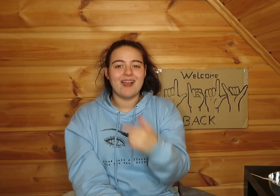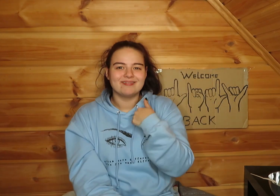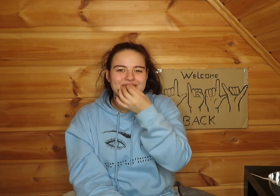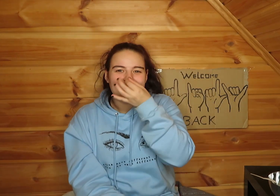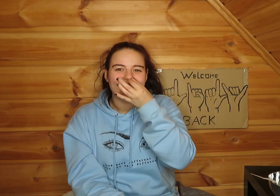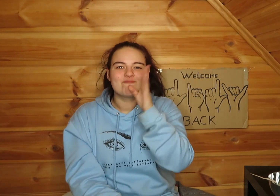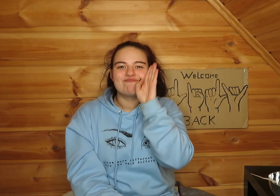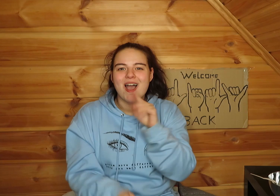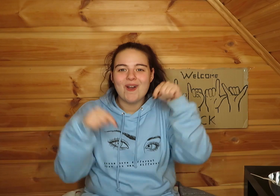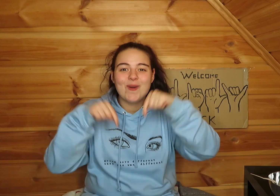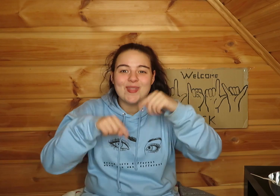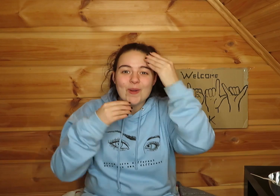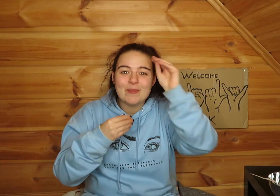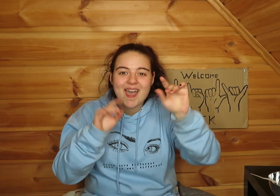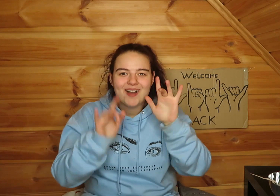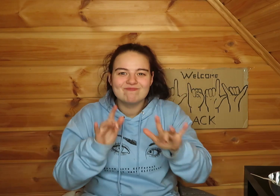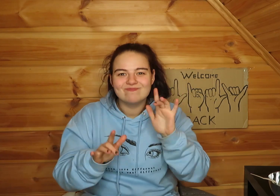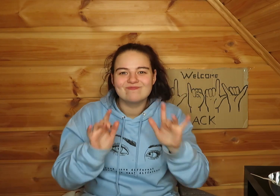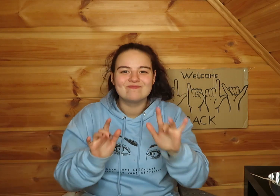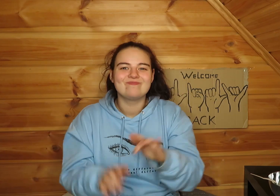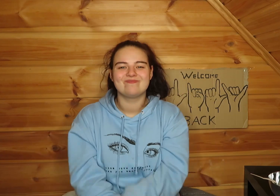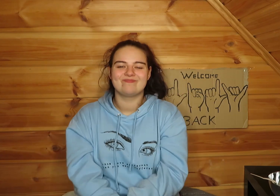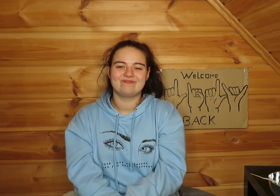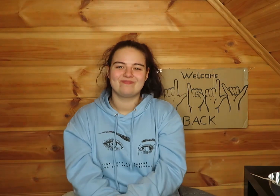I´m curious. Please write a comment down below.